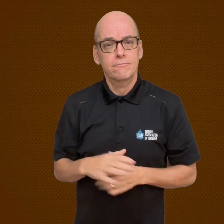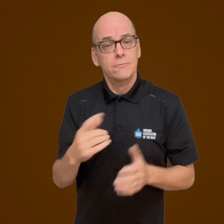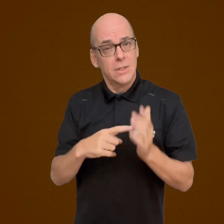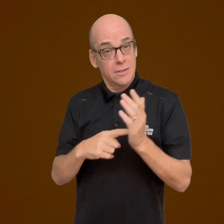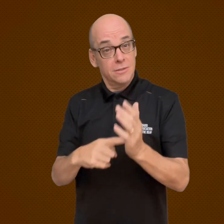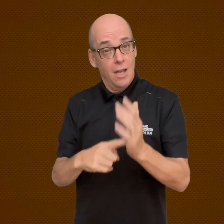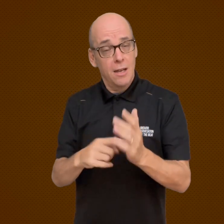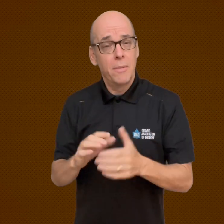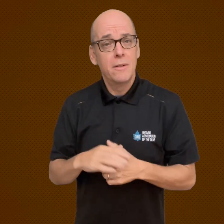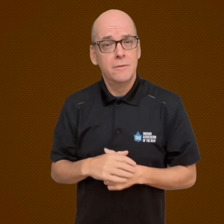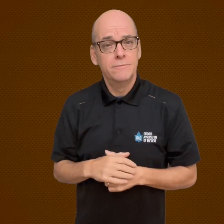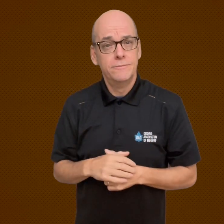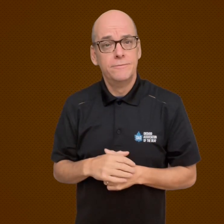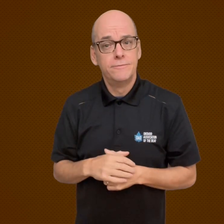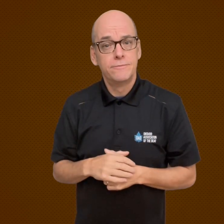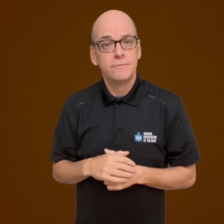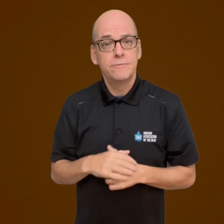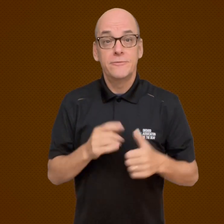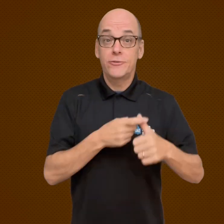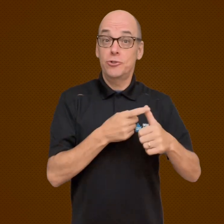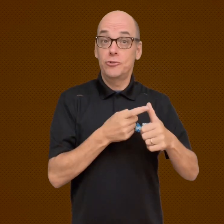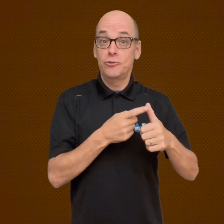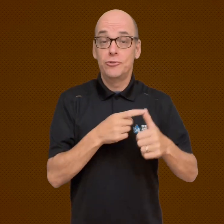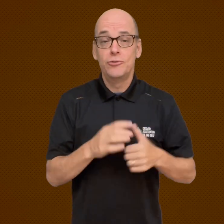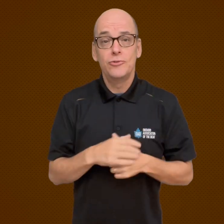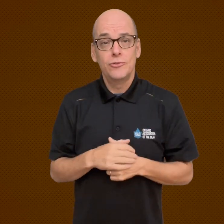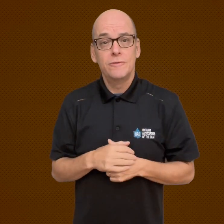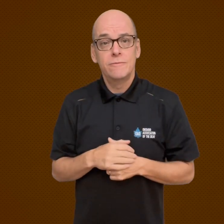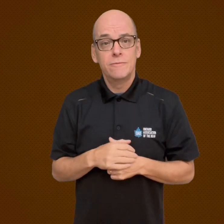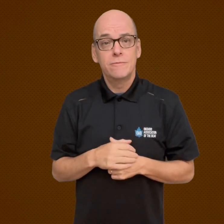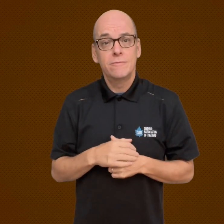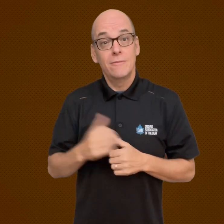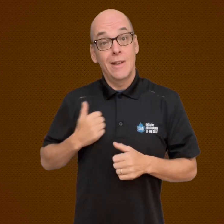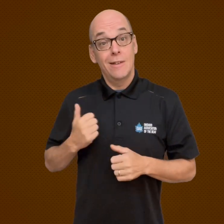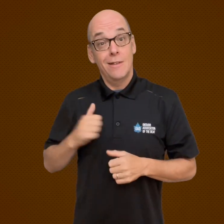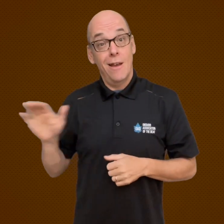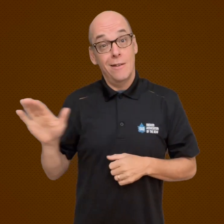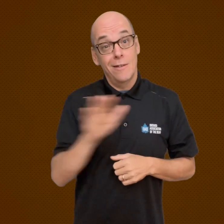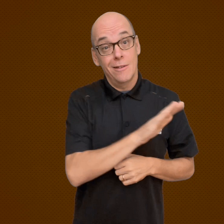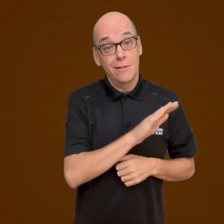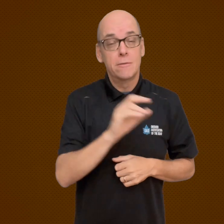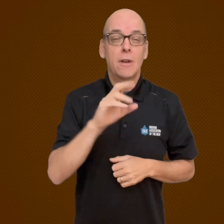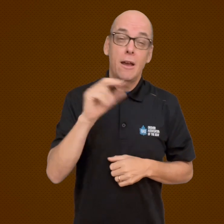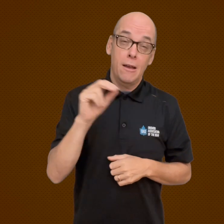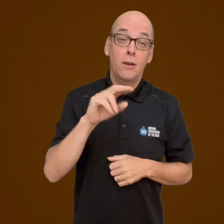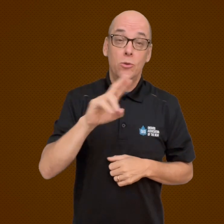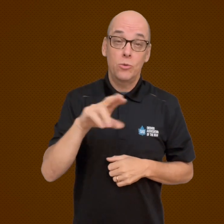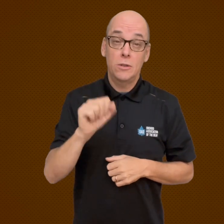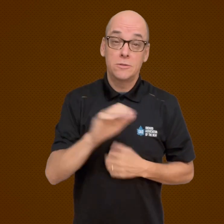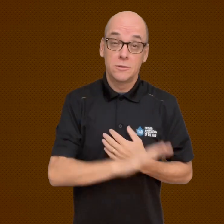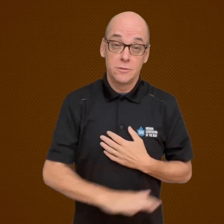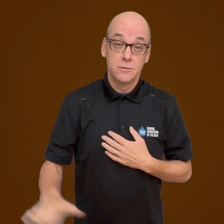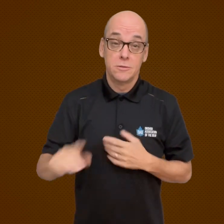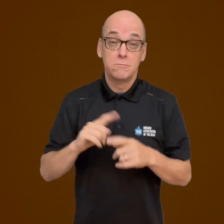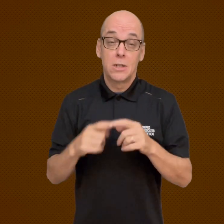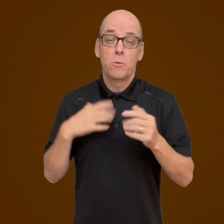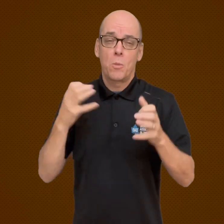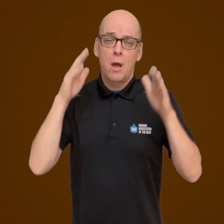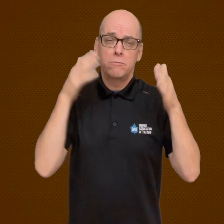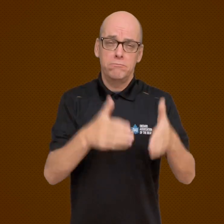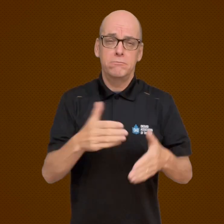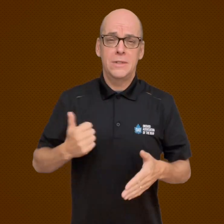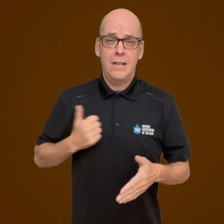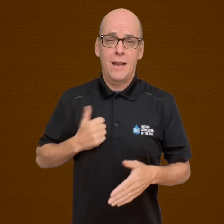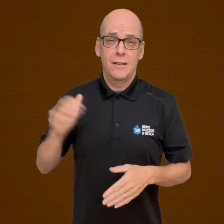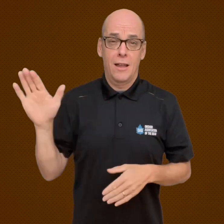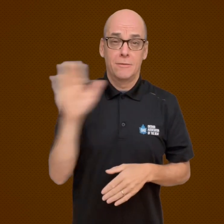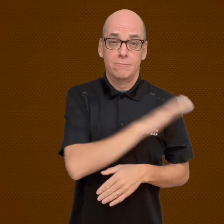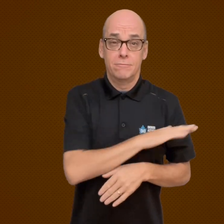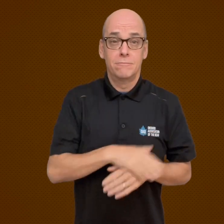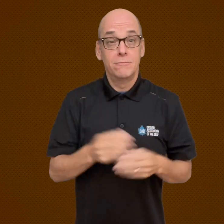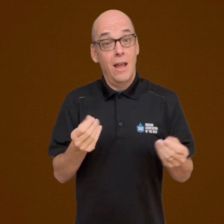Firstly, for example, in Canada, and in the United States too, (but I would like to focus on Canada)